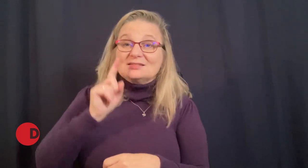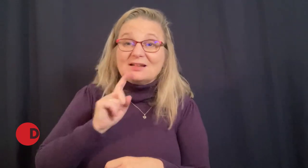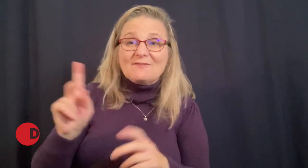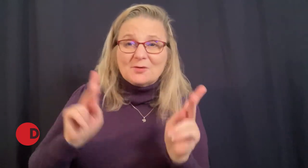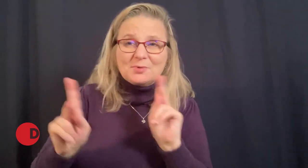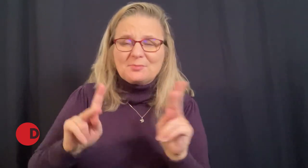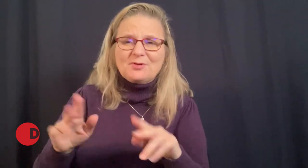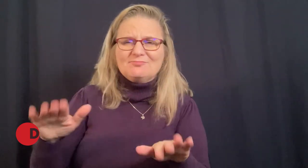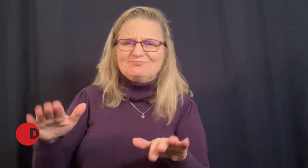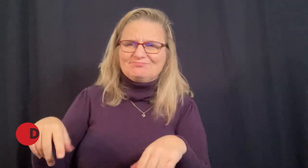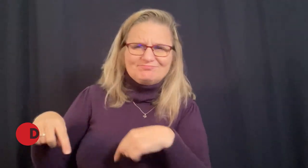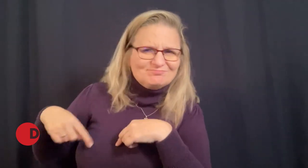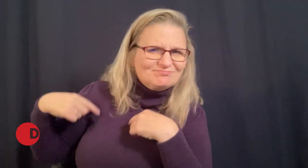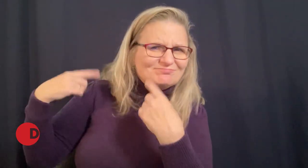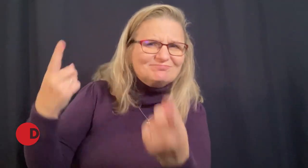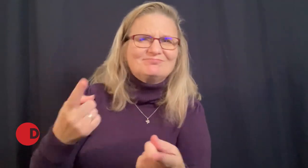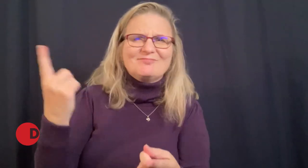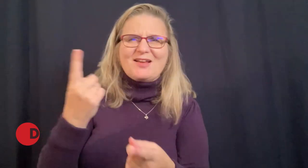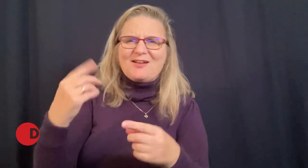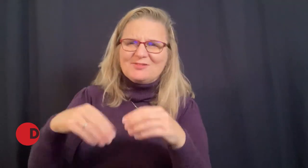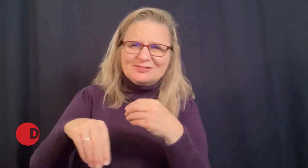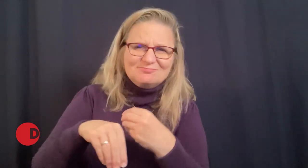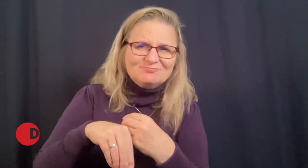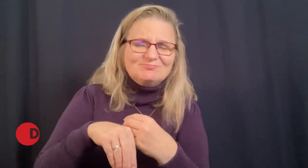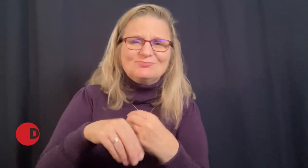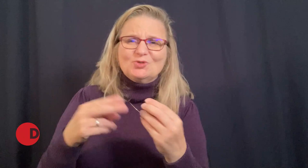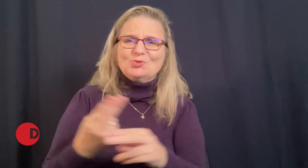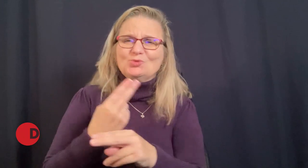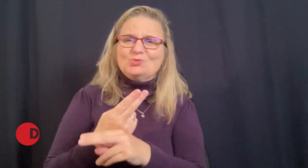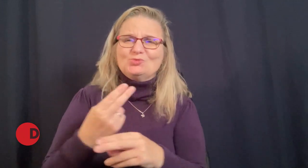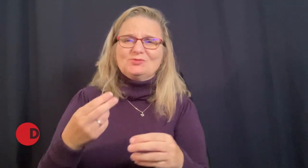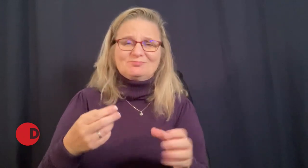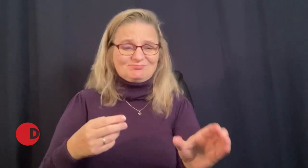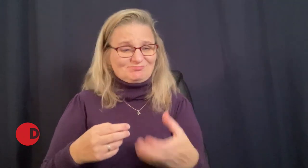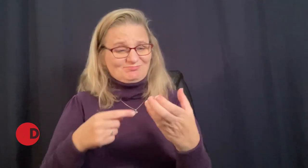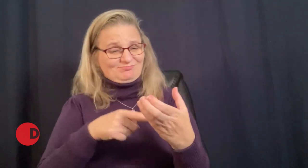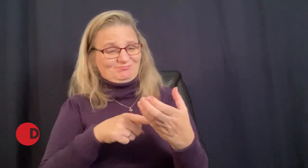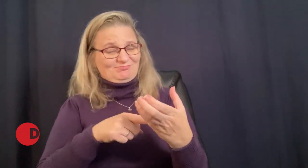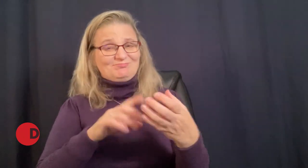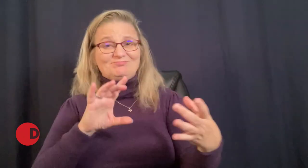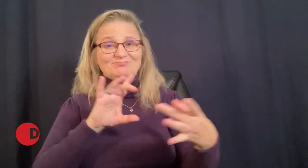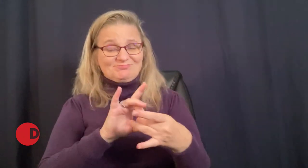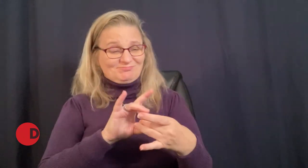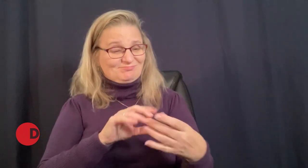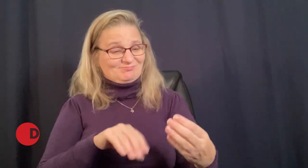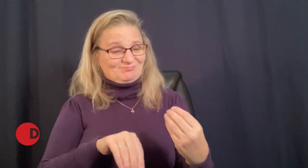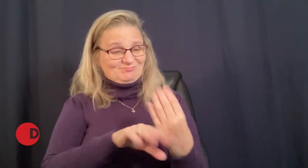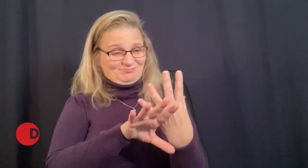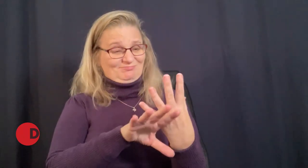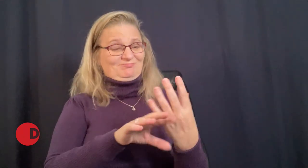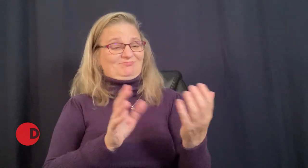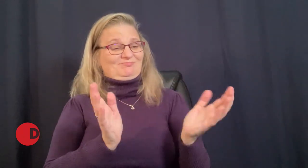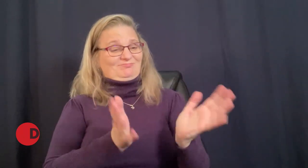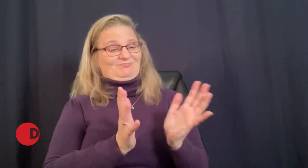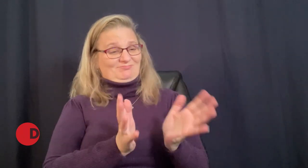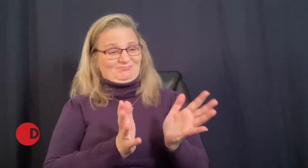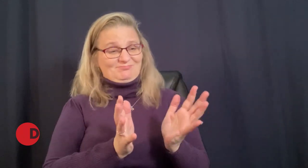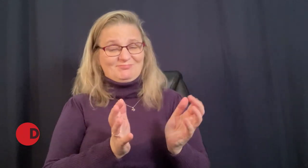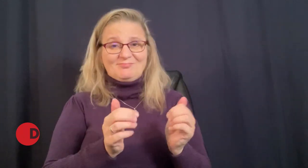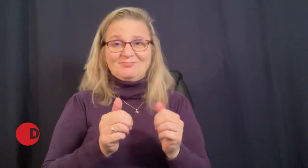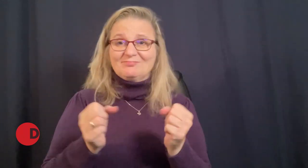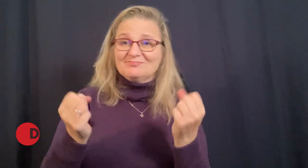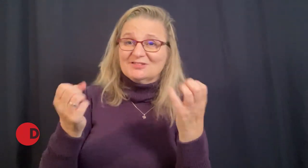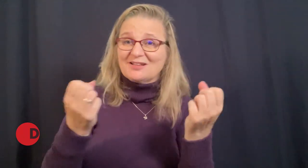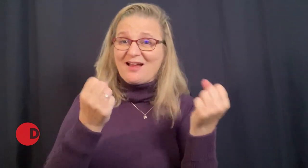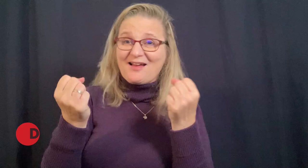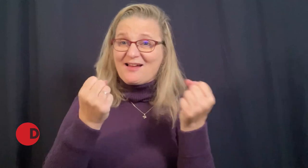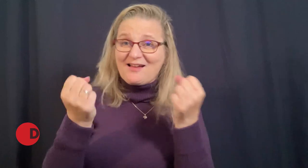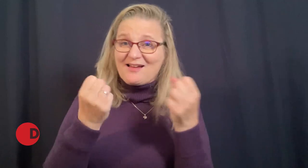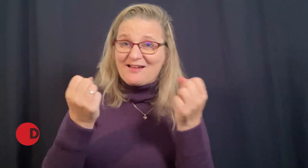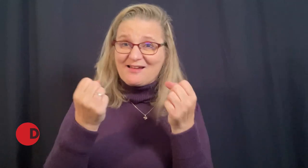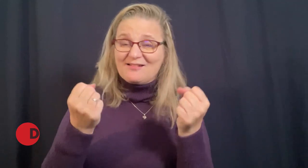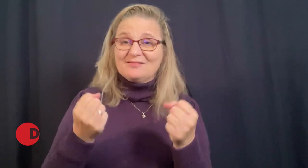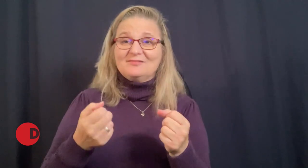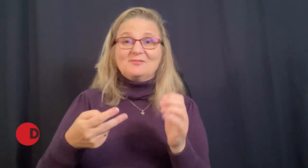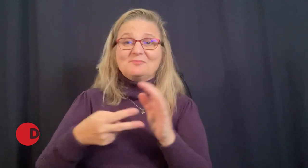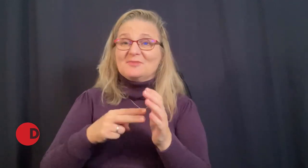Deaf people use video on their mobiles to communicate in sign language often